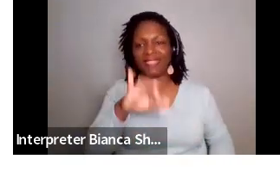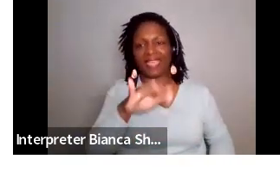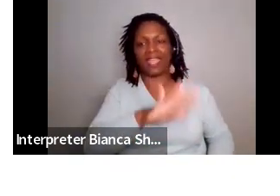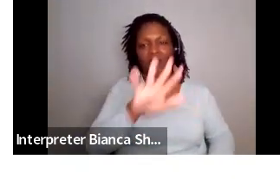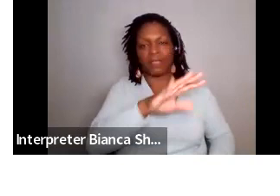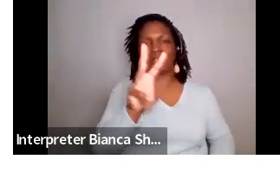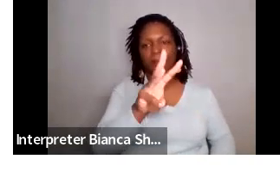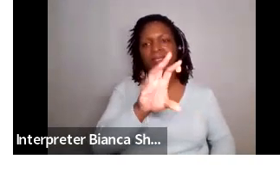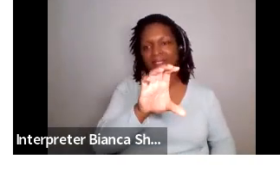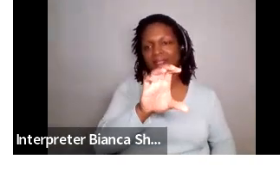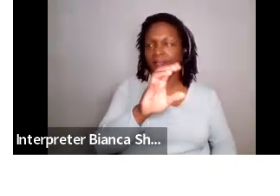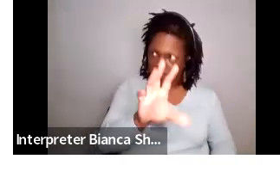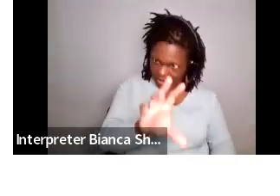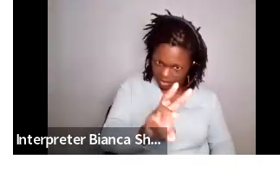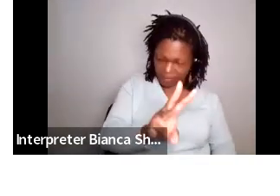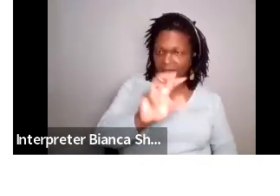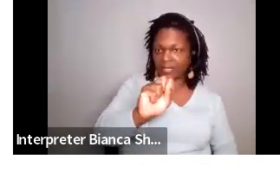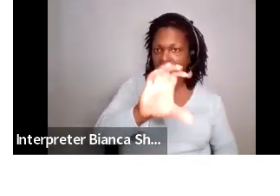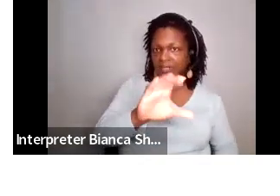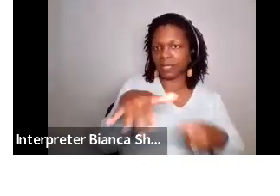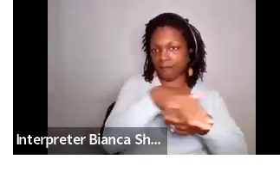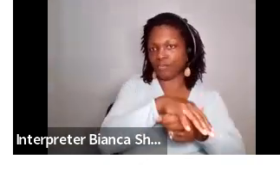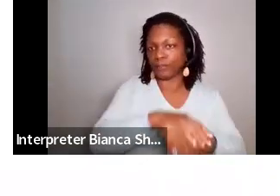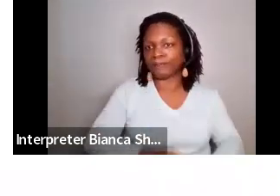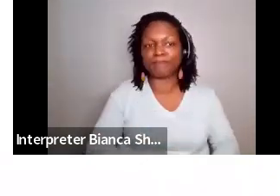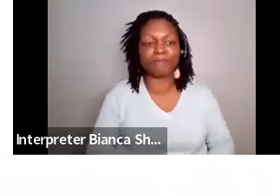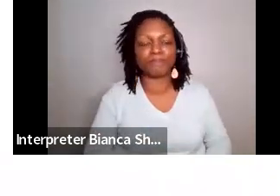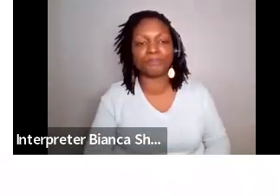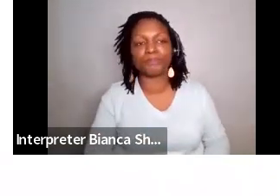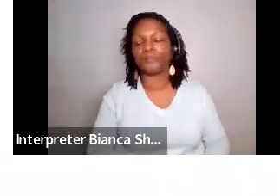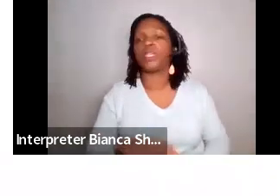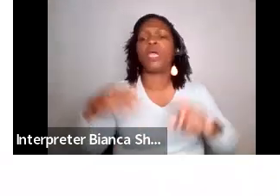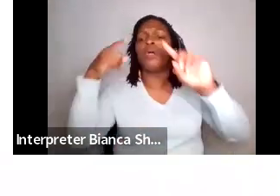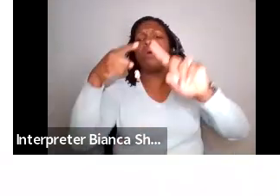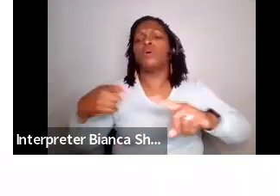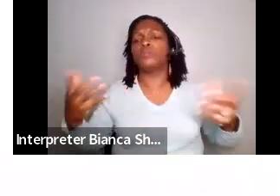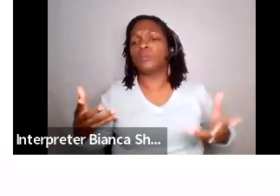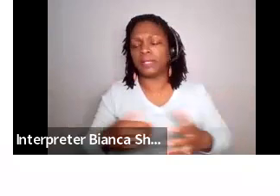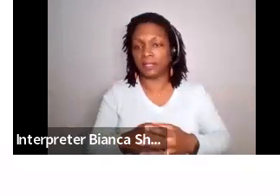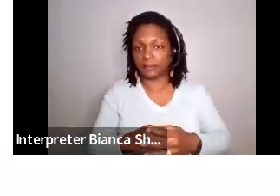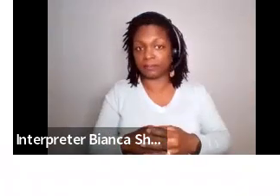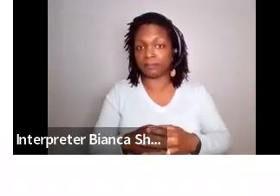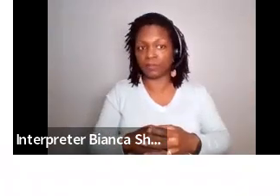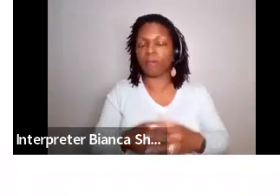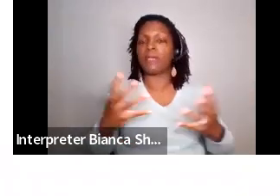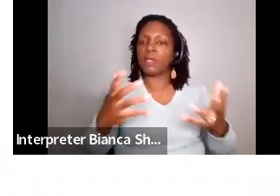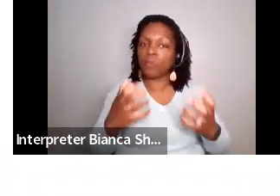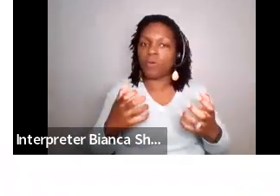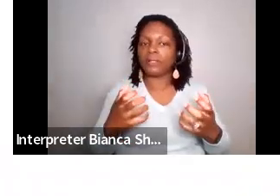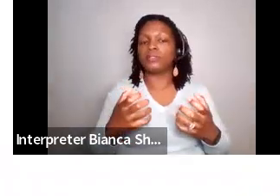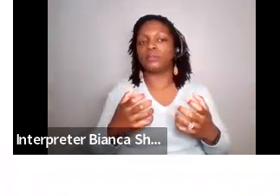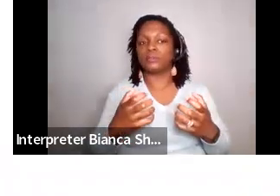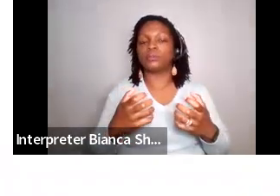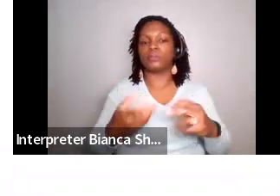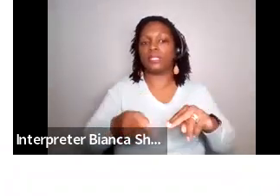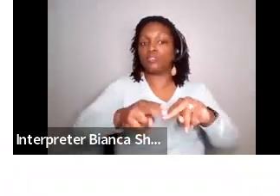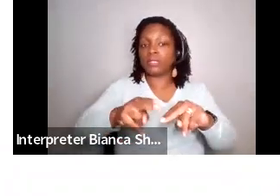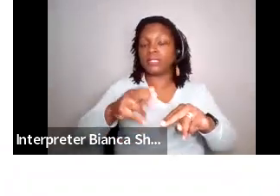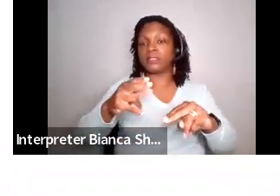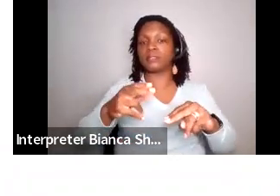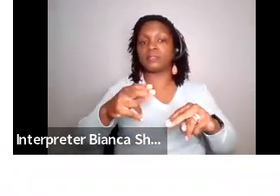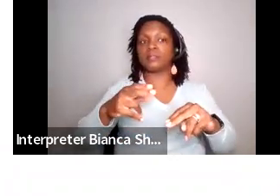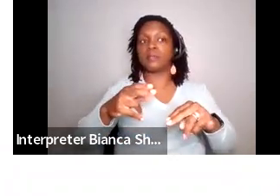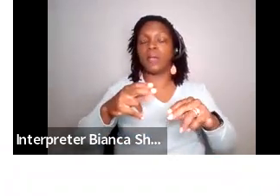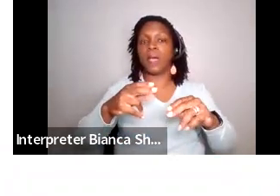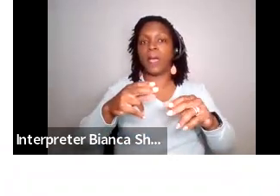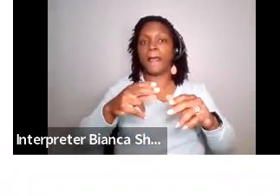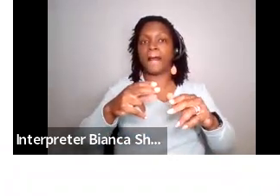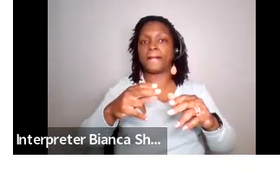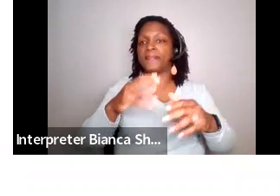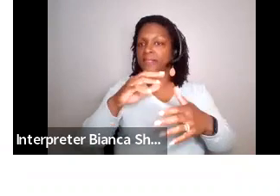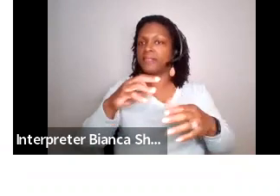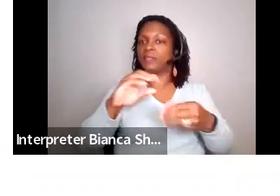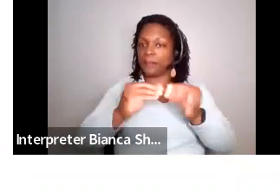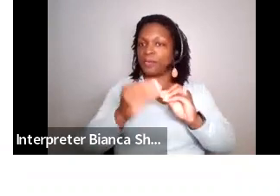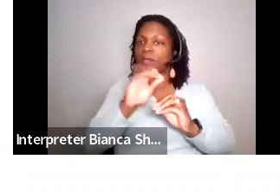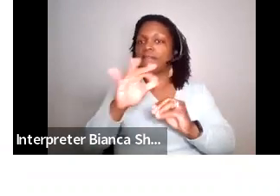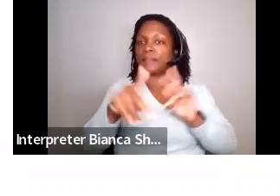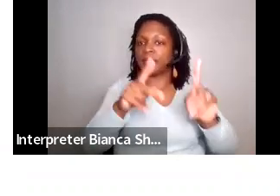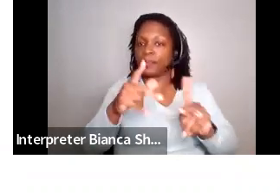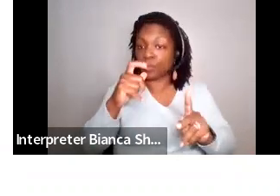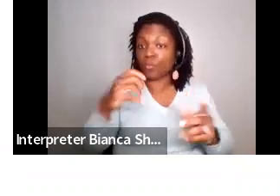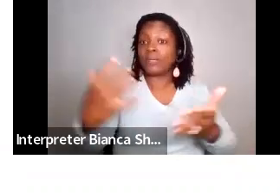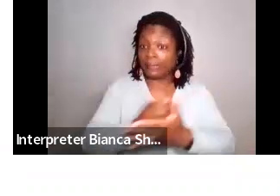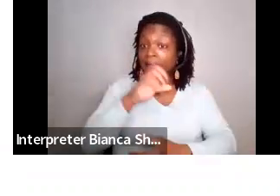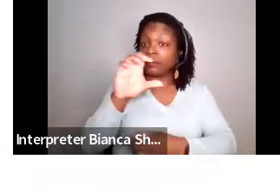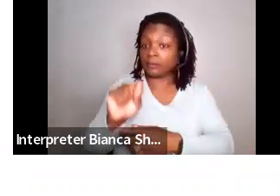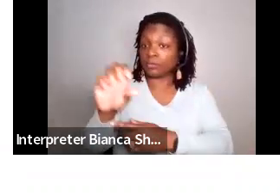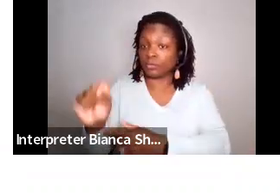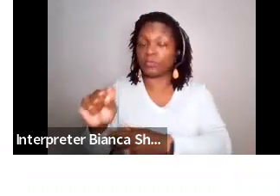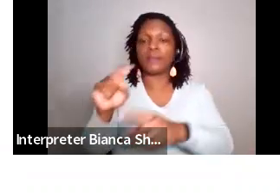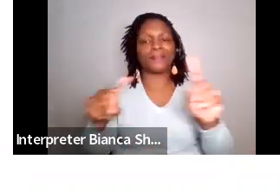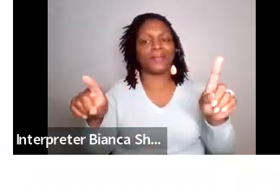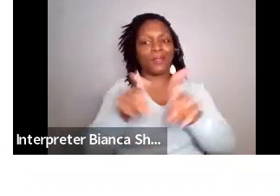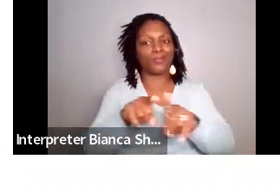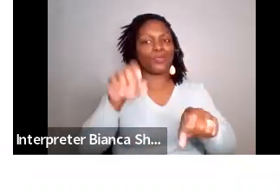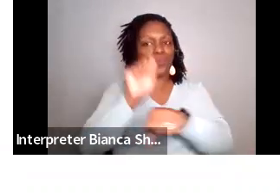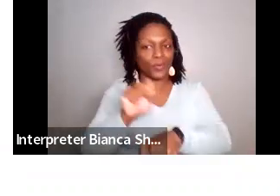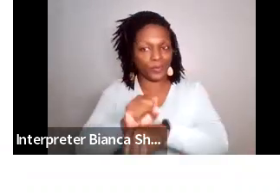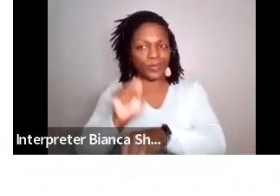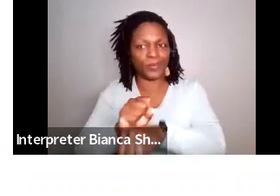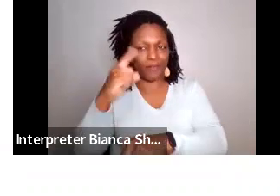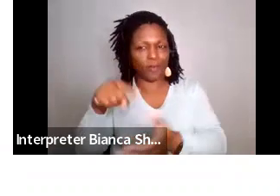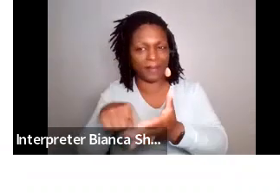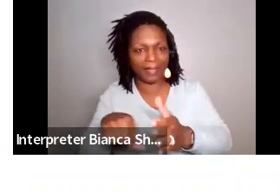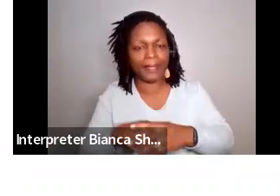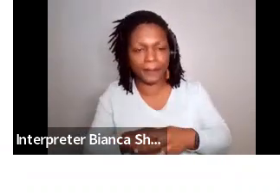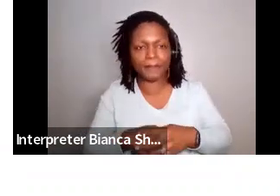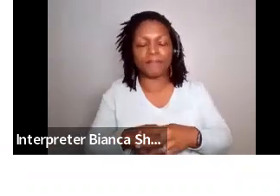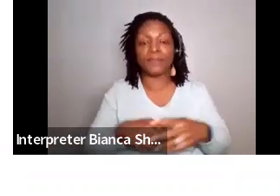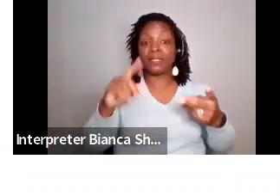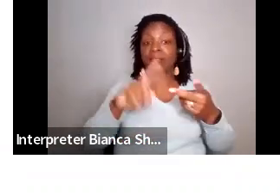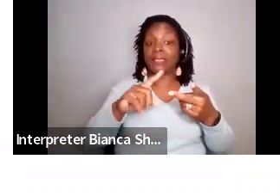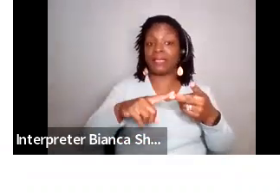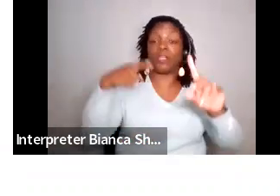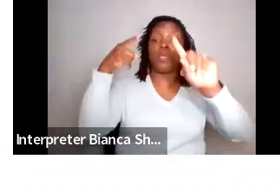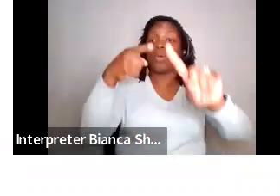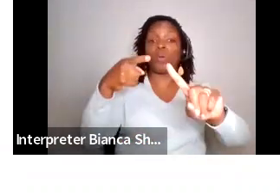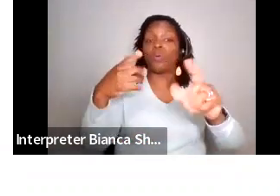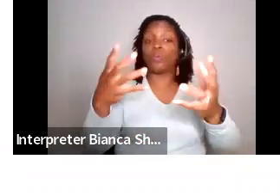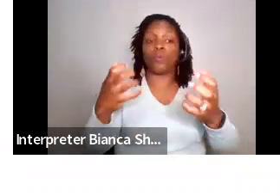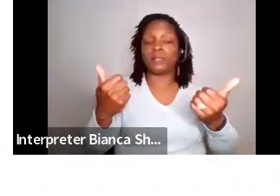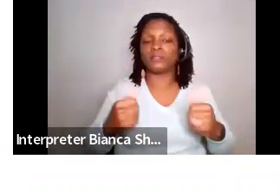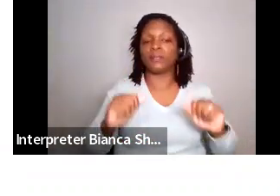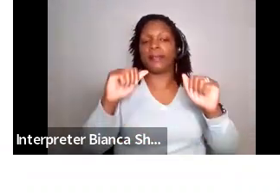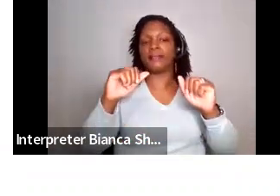So what are the goals of one goal is to increase the number of social security, disability, beneficiaries who choose to work for pay another one support Disability benefitaries in successfully maintaining paid employment, a self-employment.